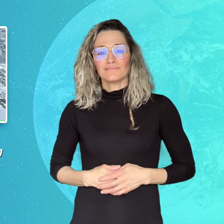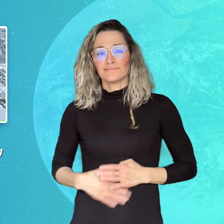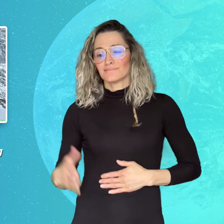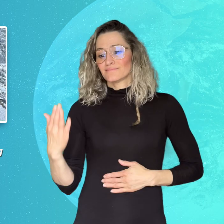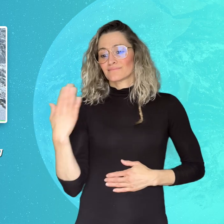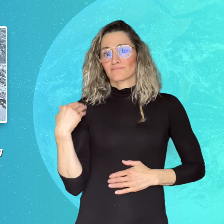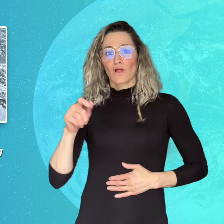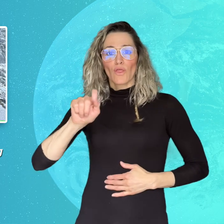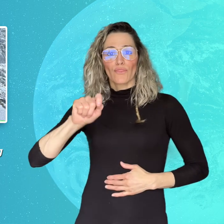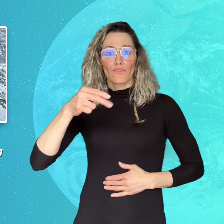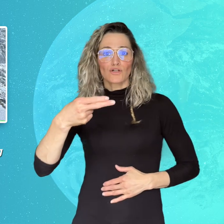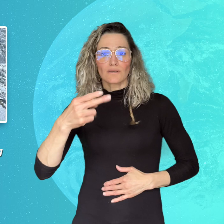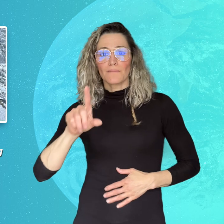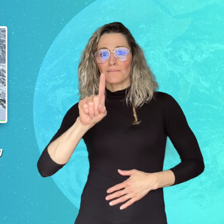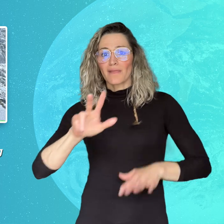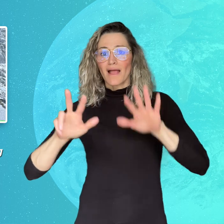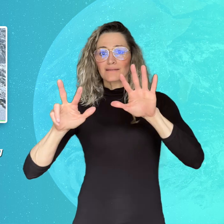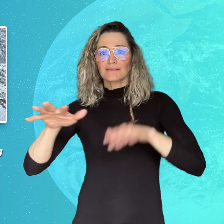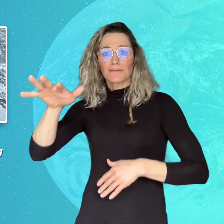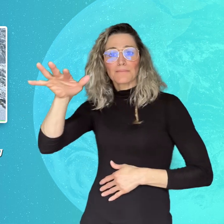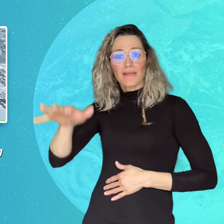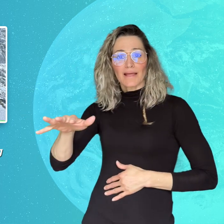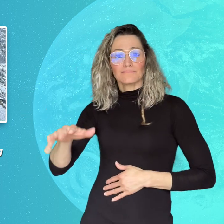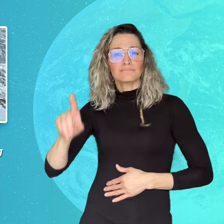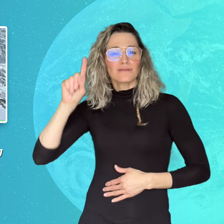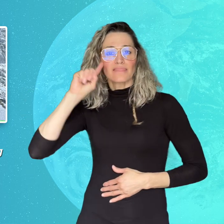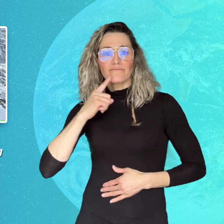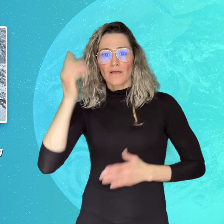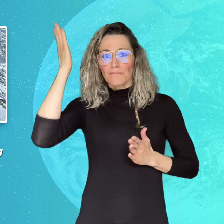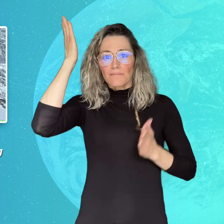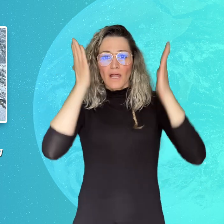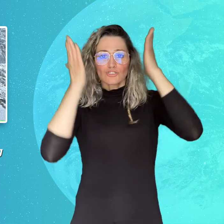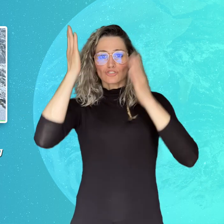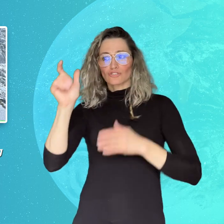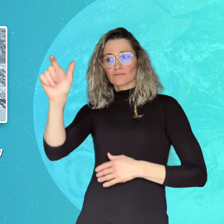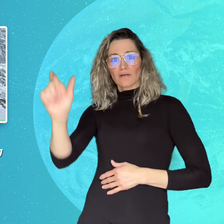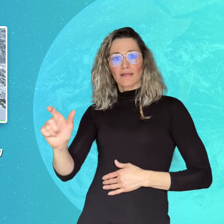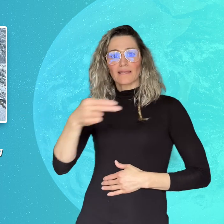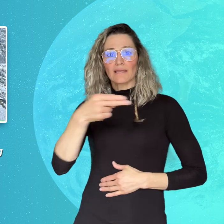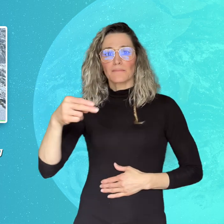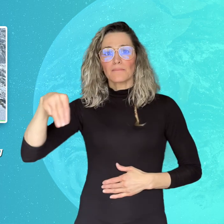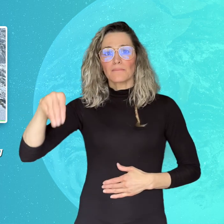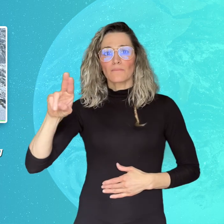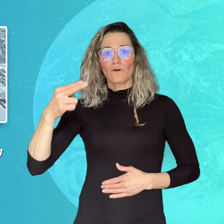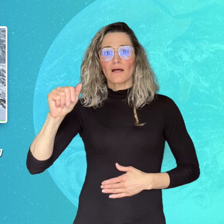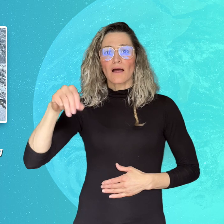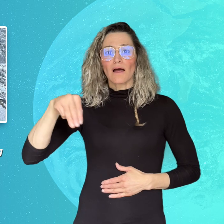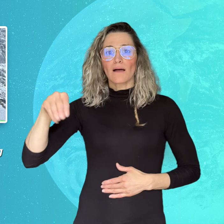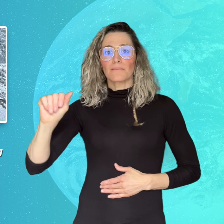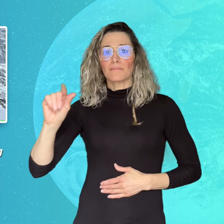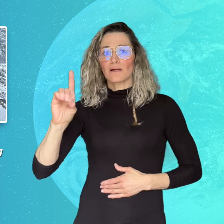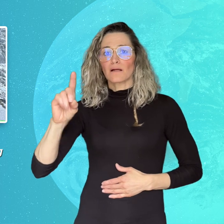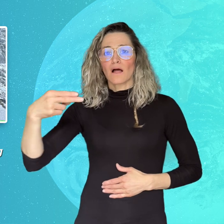On Thursday May 18th, a Deaf climber from Malaysia, Muhammad Hawari Hashim,